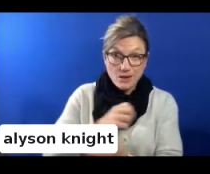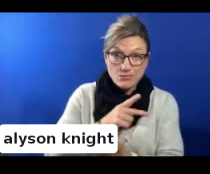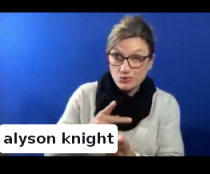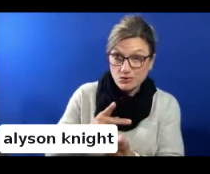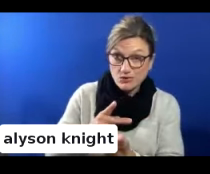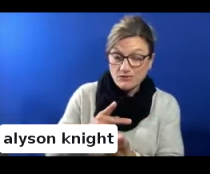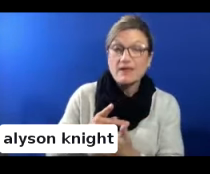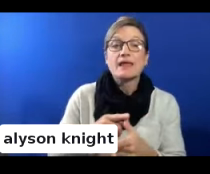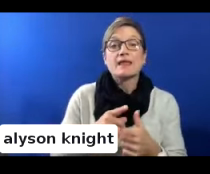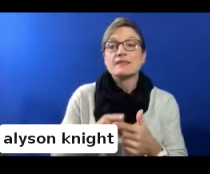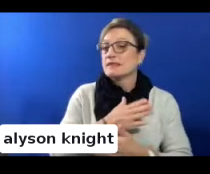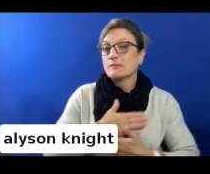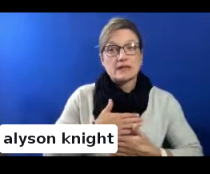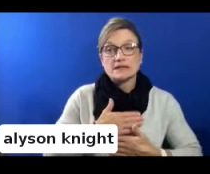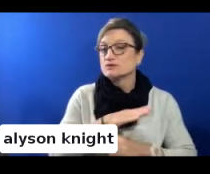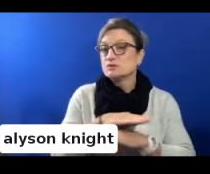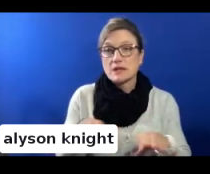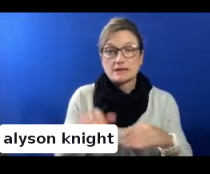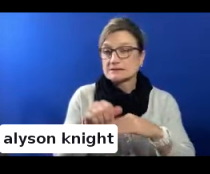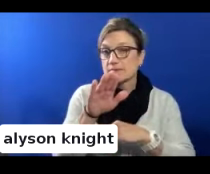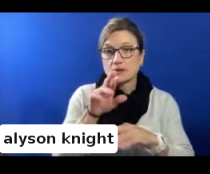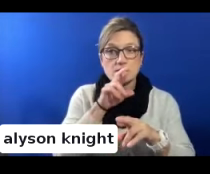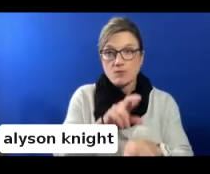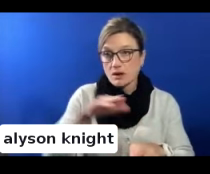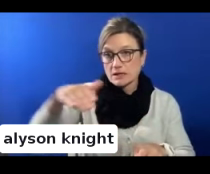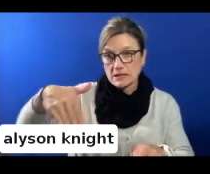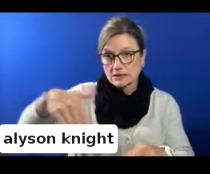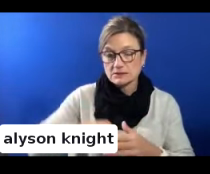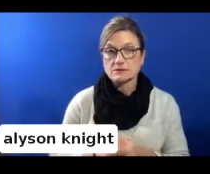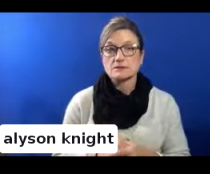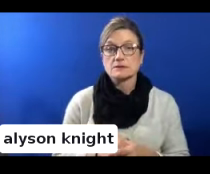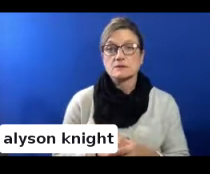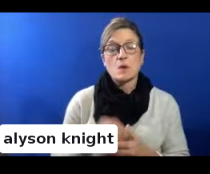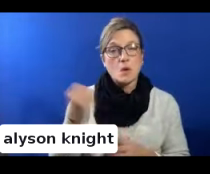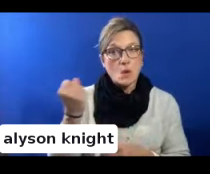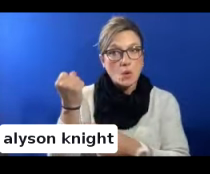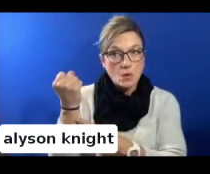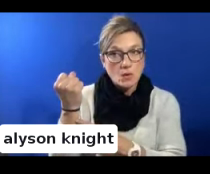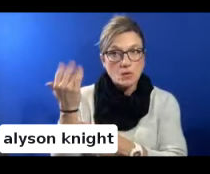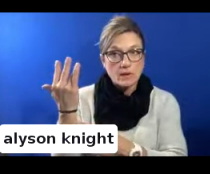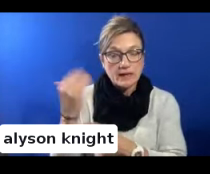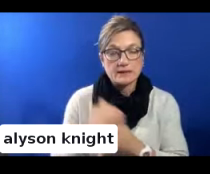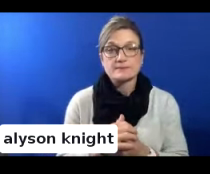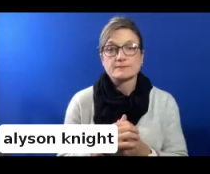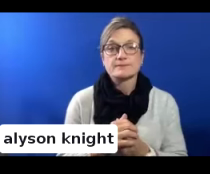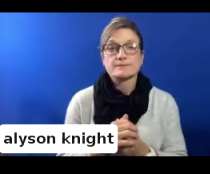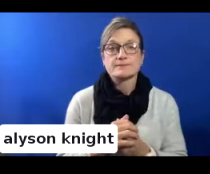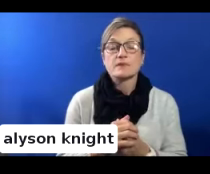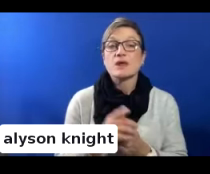Please do not submit the report, because you will waste your time